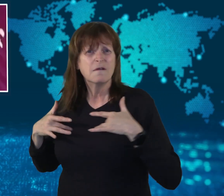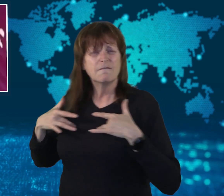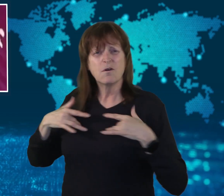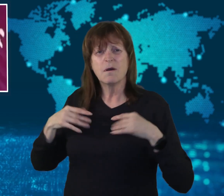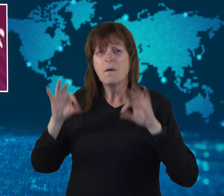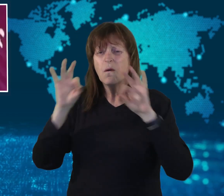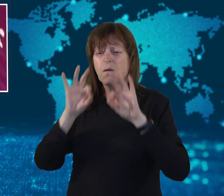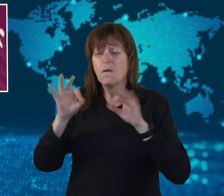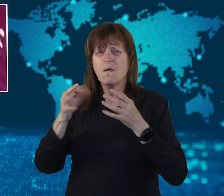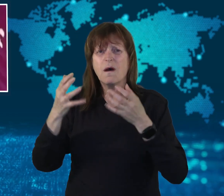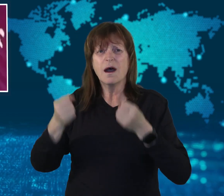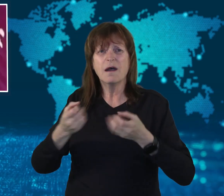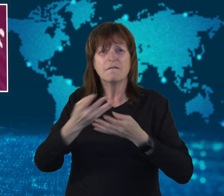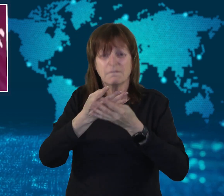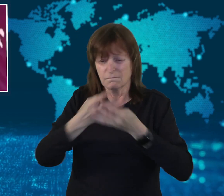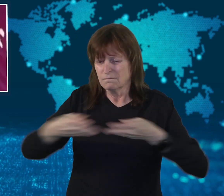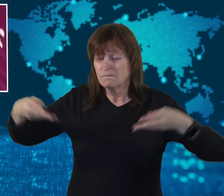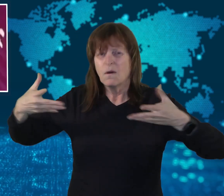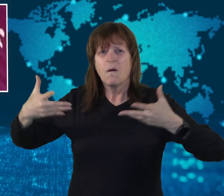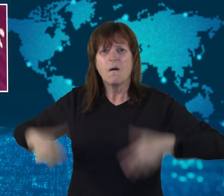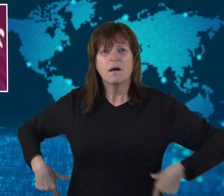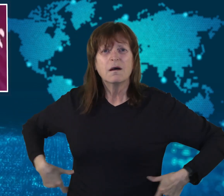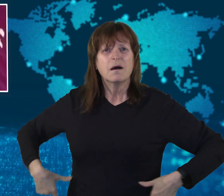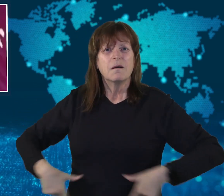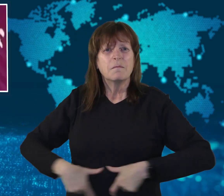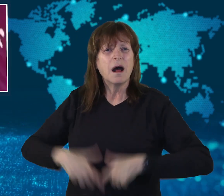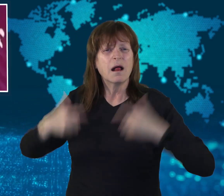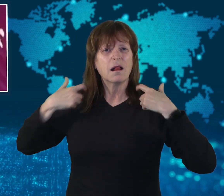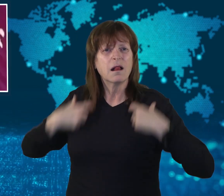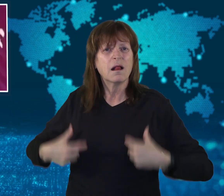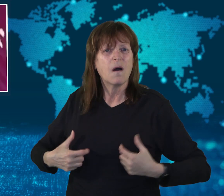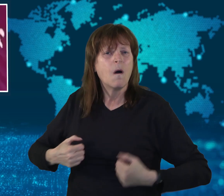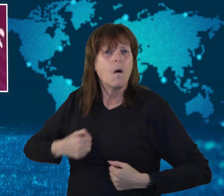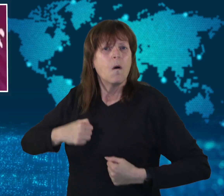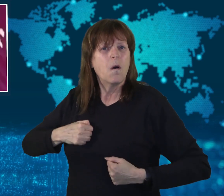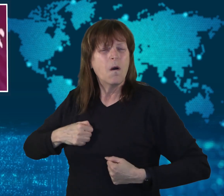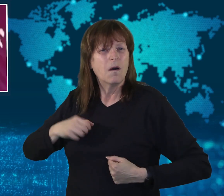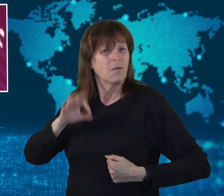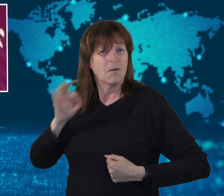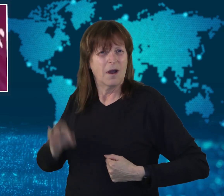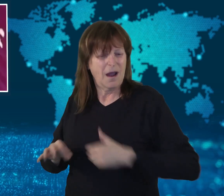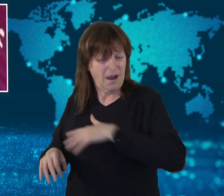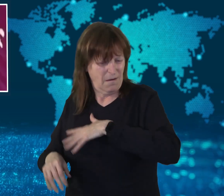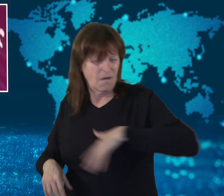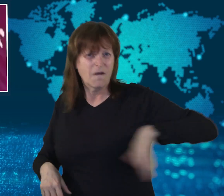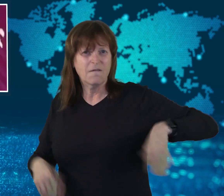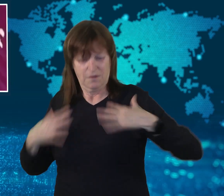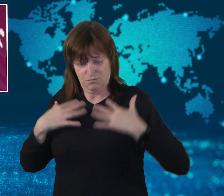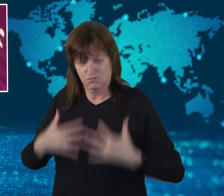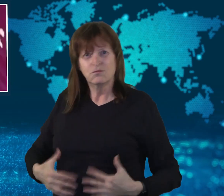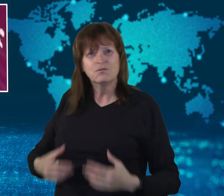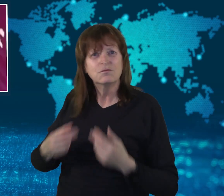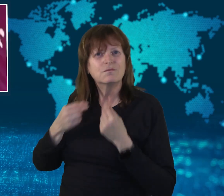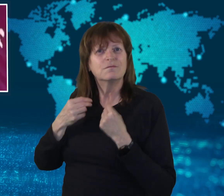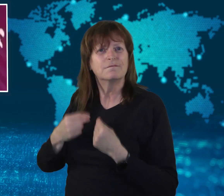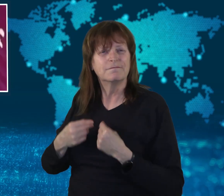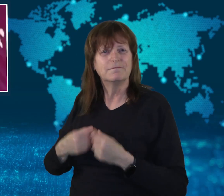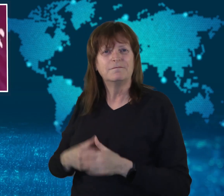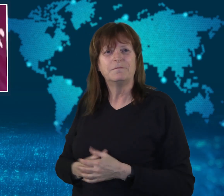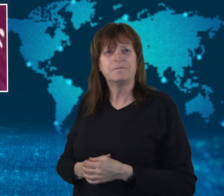They were able to earn more money by doing high-risk acts.